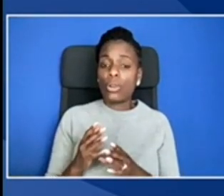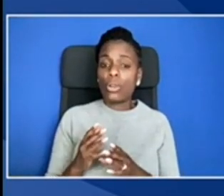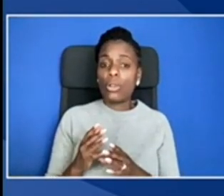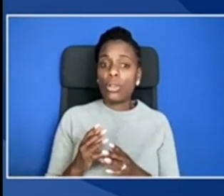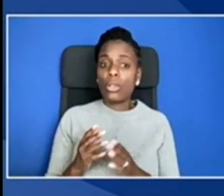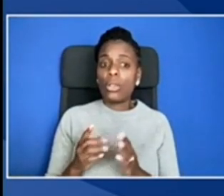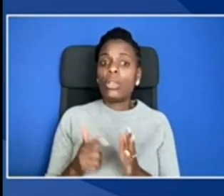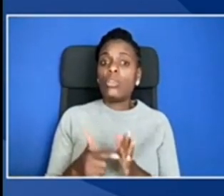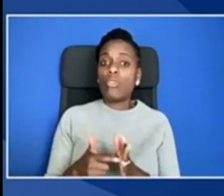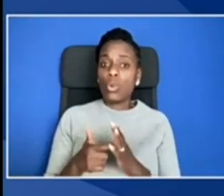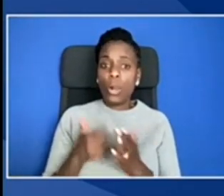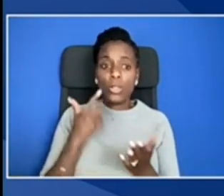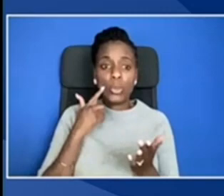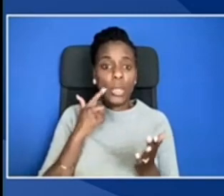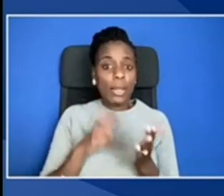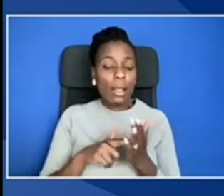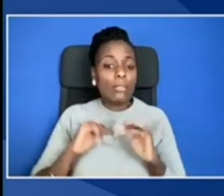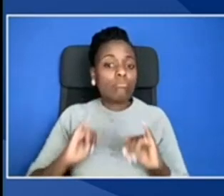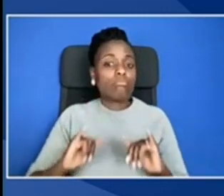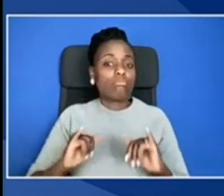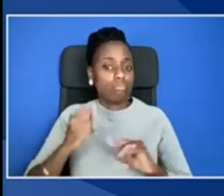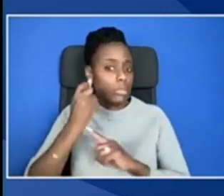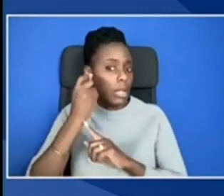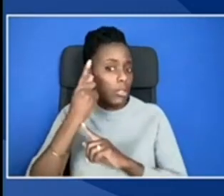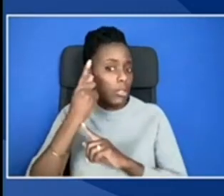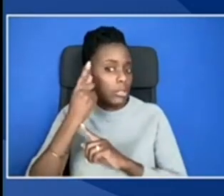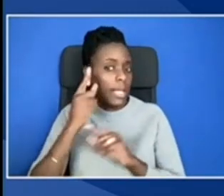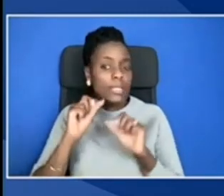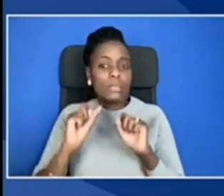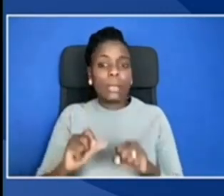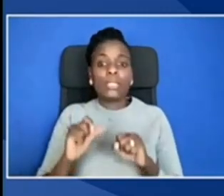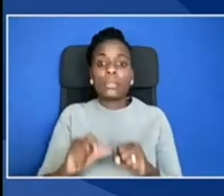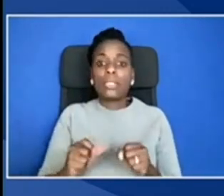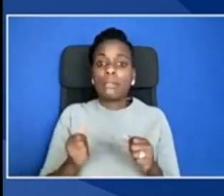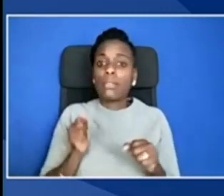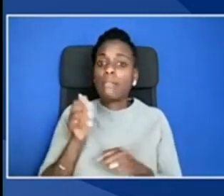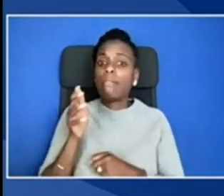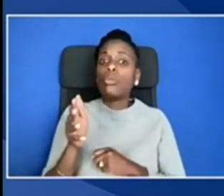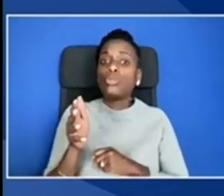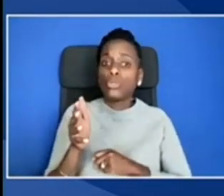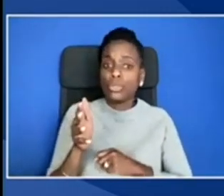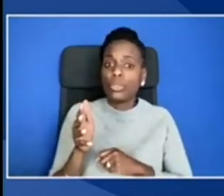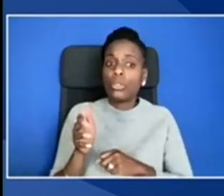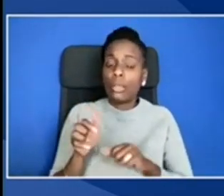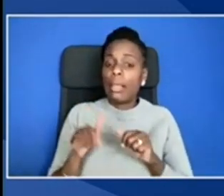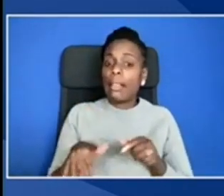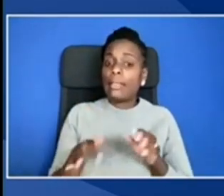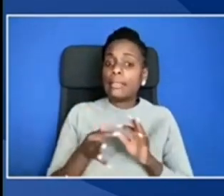acknowledge that they understand that that is a possibility for the future, and that this language would essentially mean that